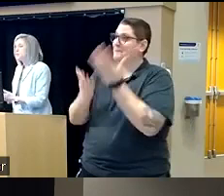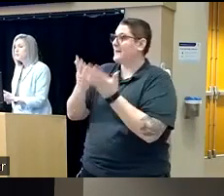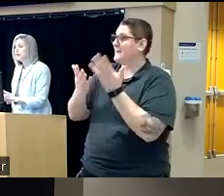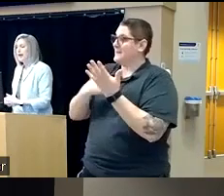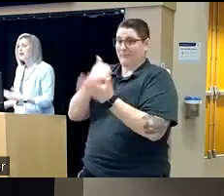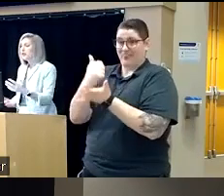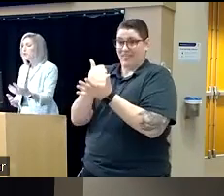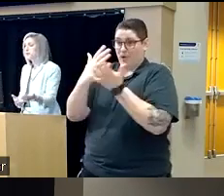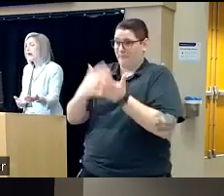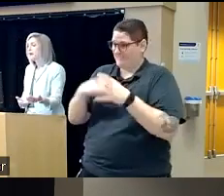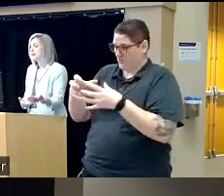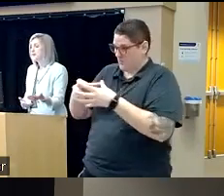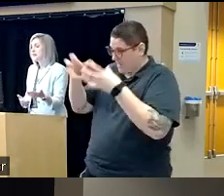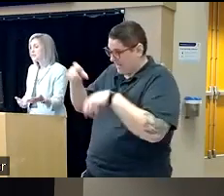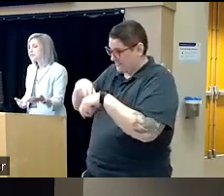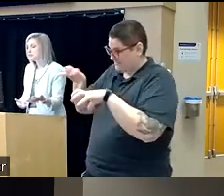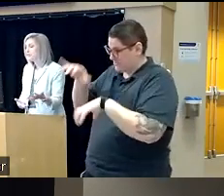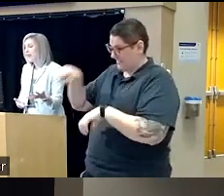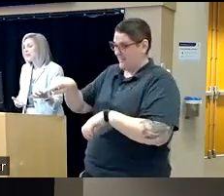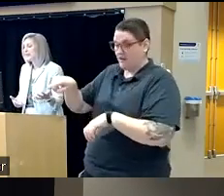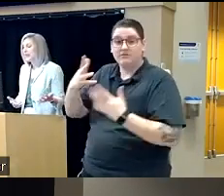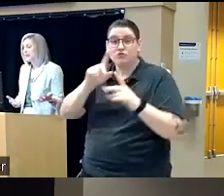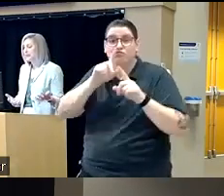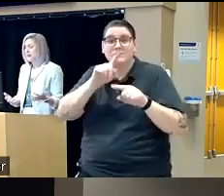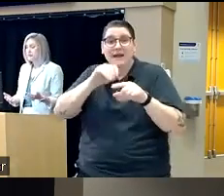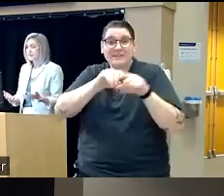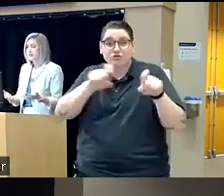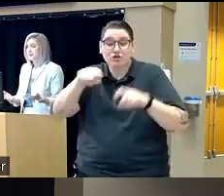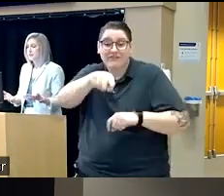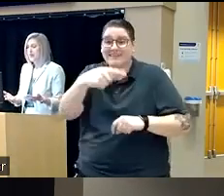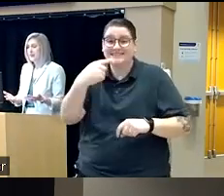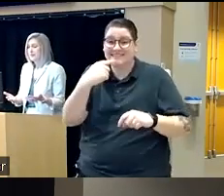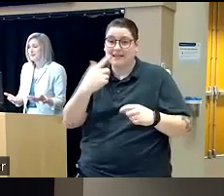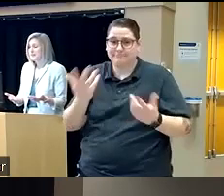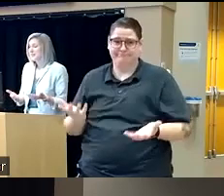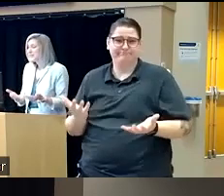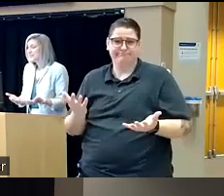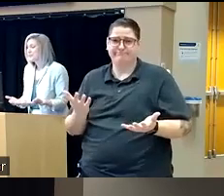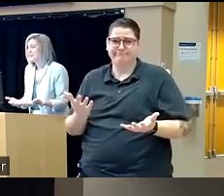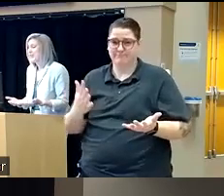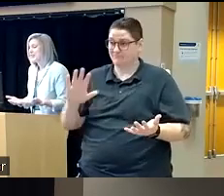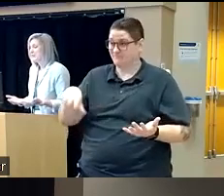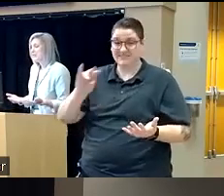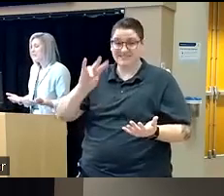doing that the respondents in this National survey indicated for example that 17 percent of them felt